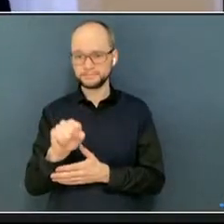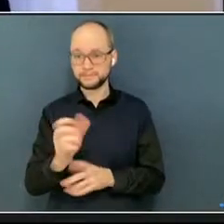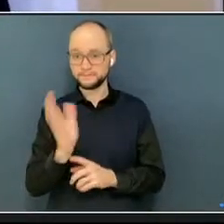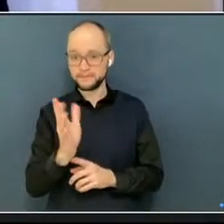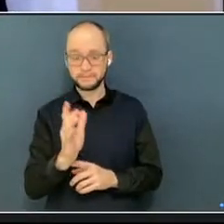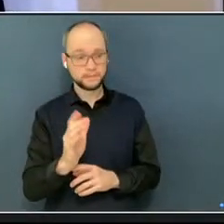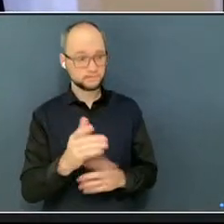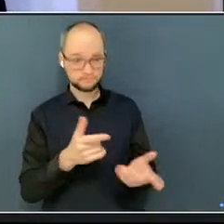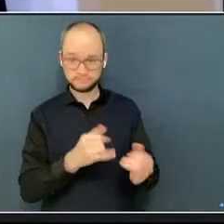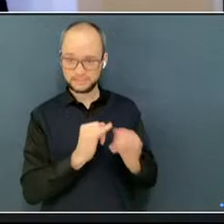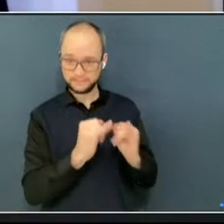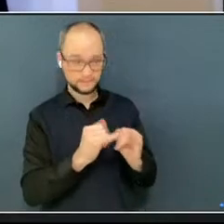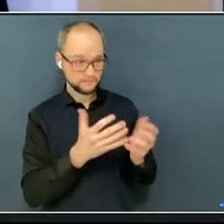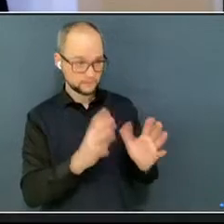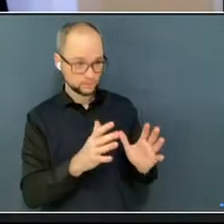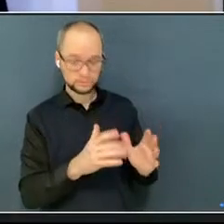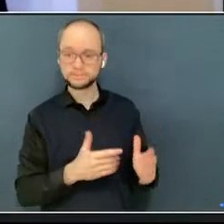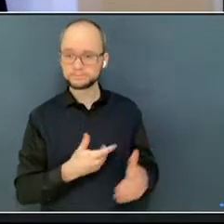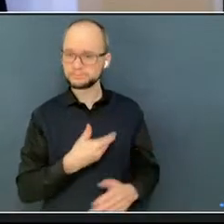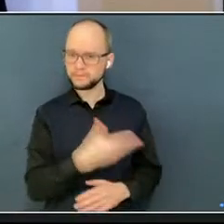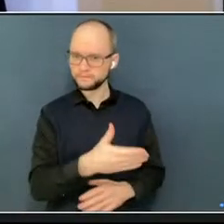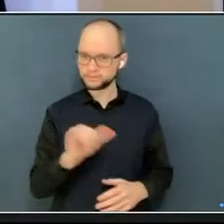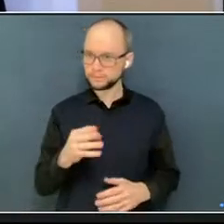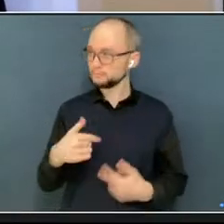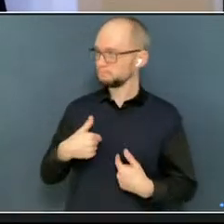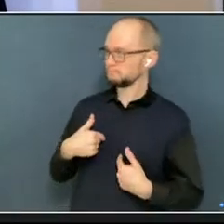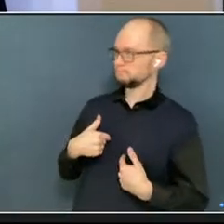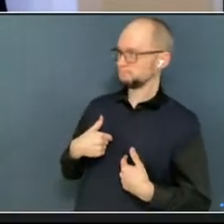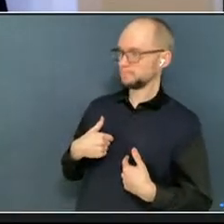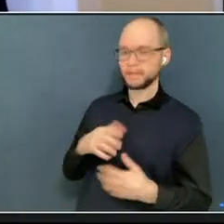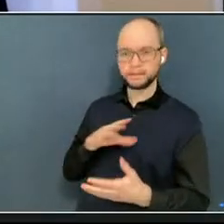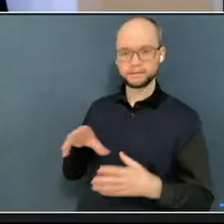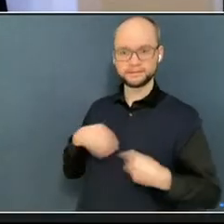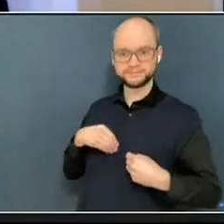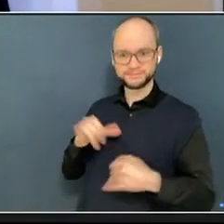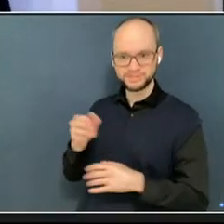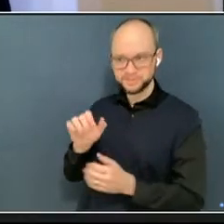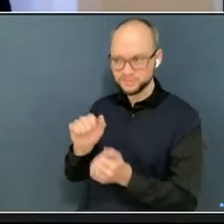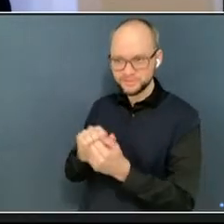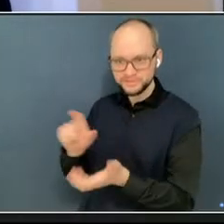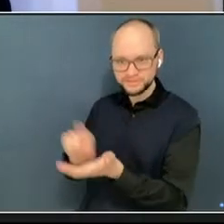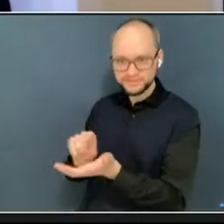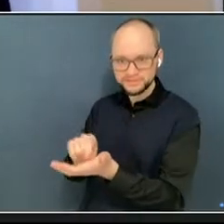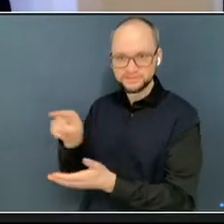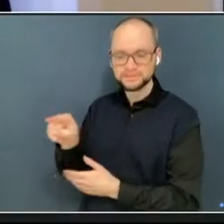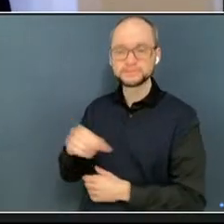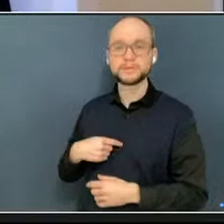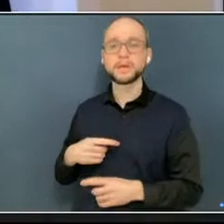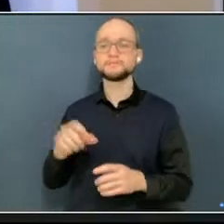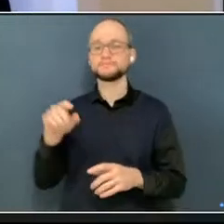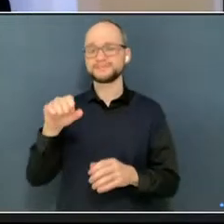job accepted. I was travelled to the south and sent back to report on southern agricultural and the economy